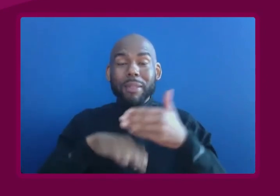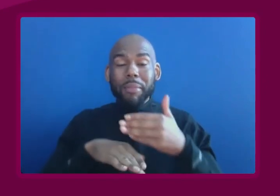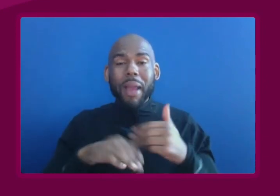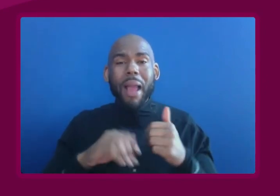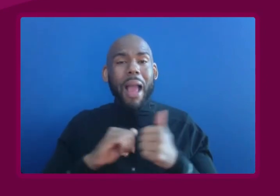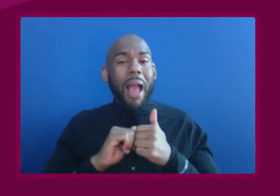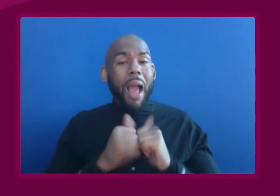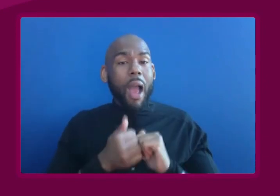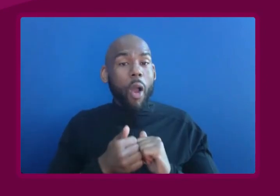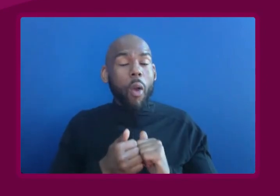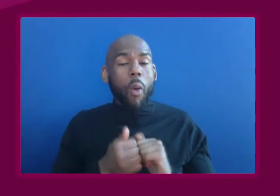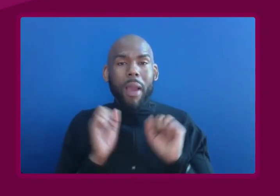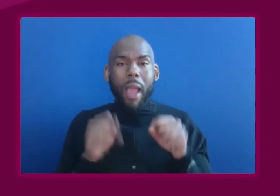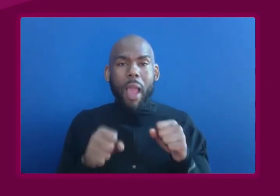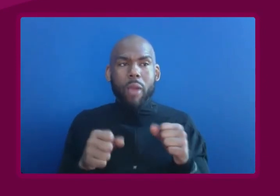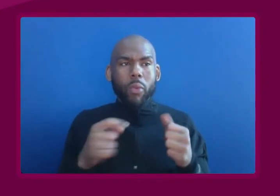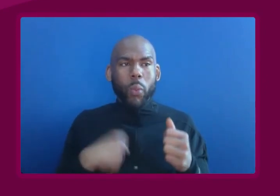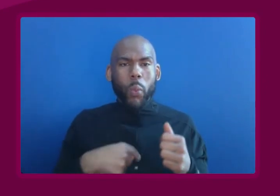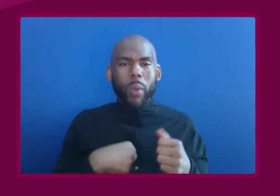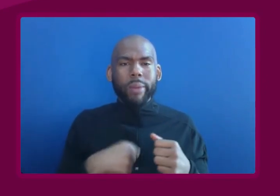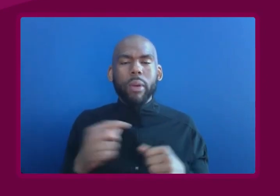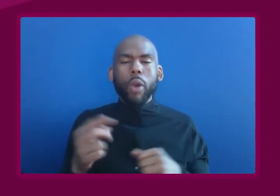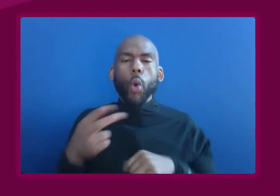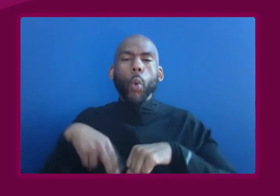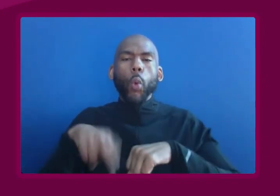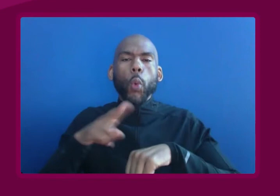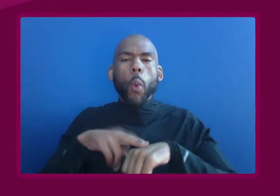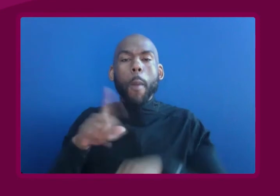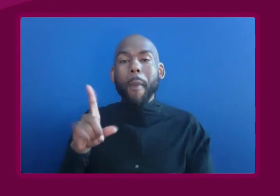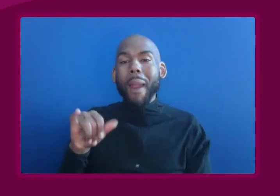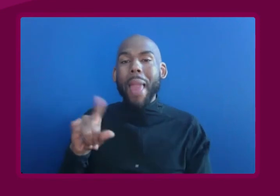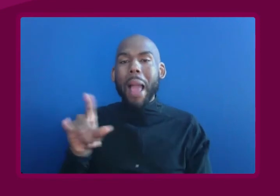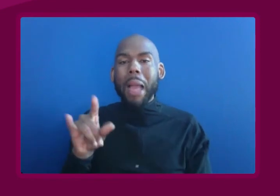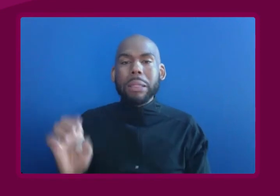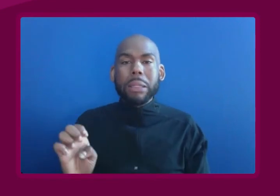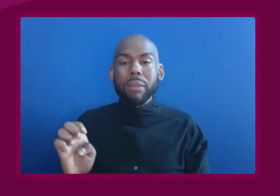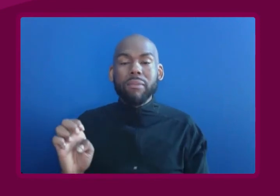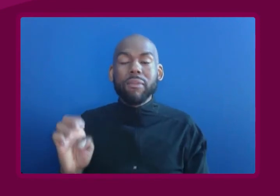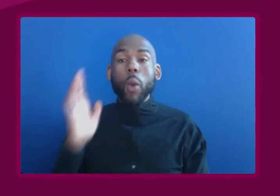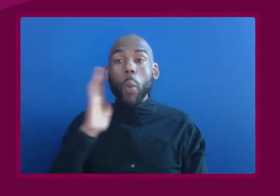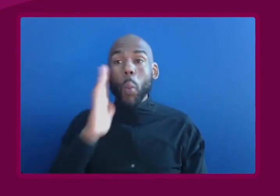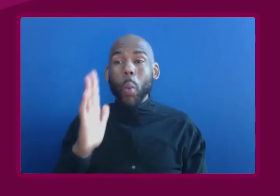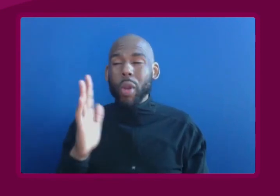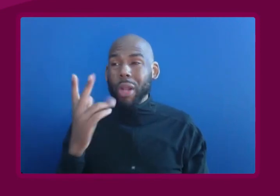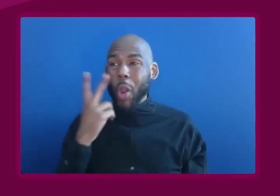How though, can we normalize digital accessibility so it's perceived as something that's a necessity and not a luxury?